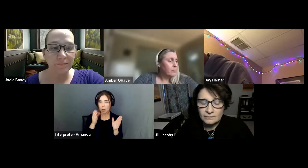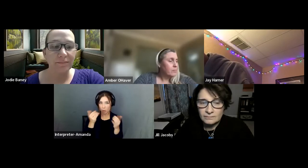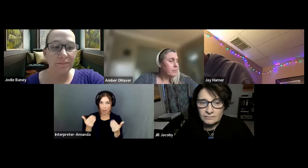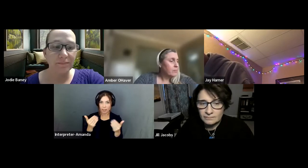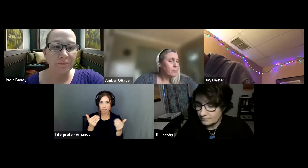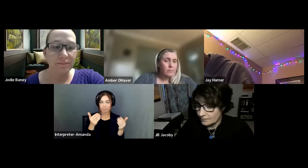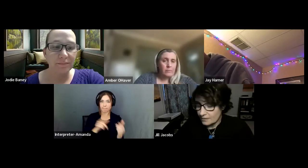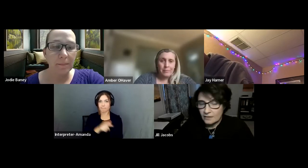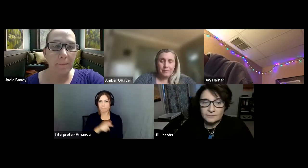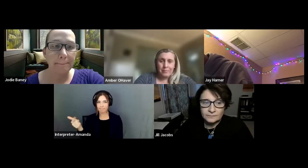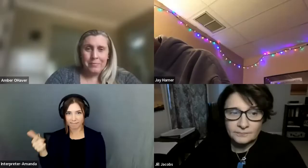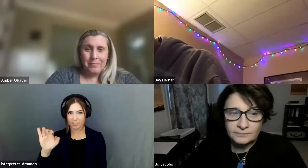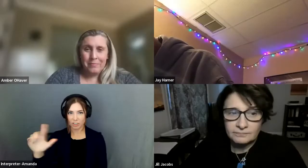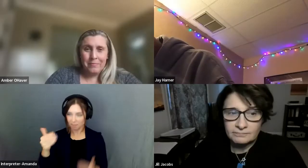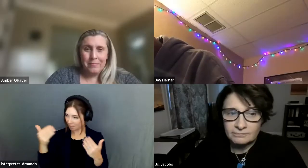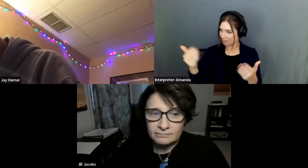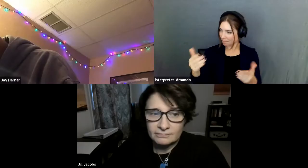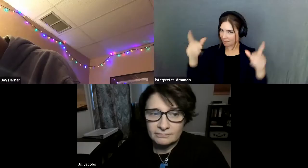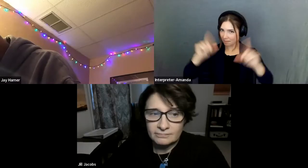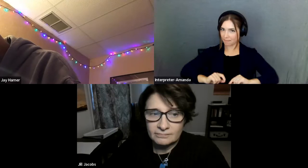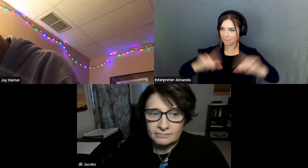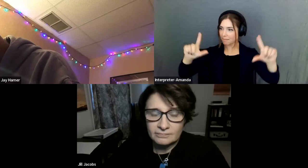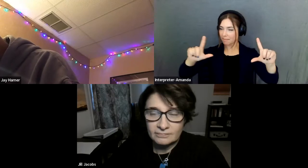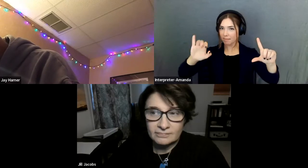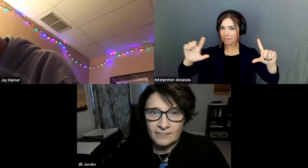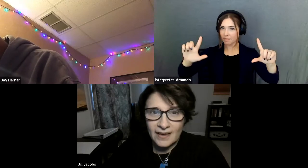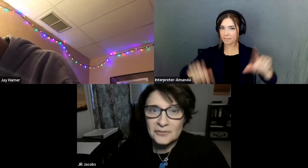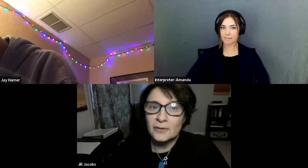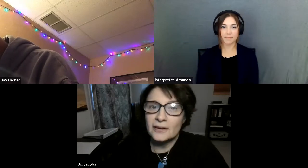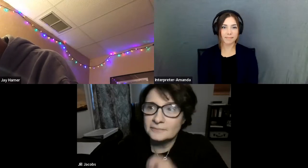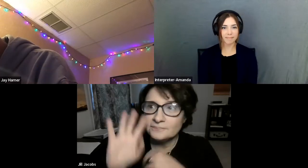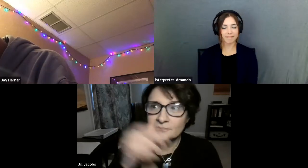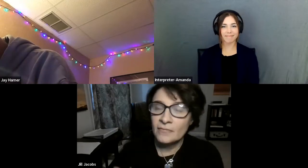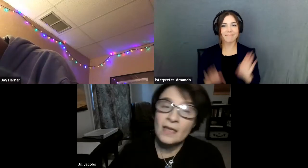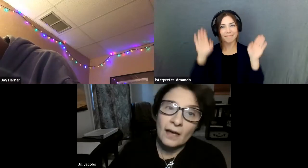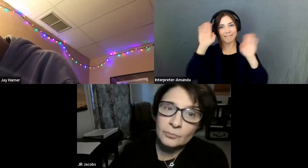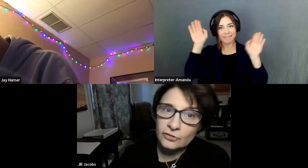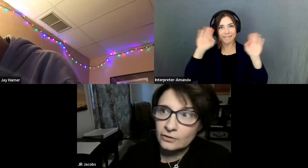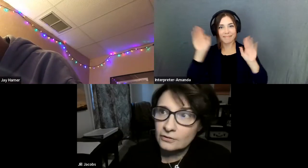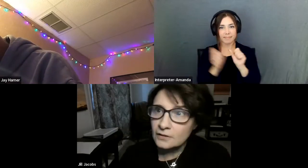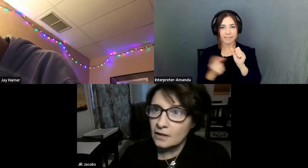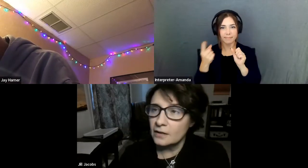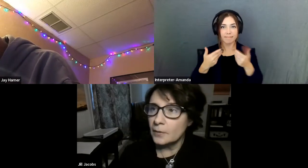Go ahead, Jill. Hi, everyone. I'm Jill.